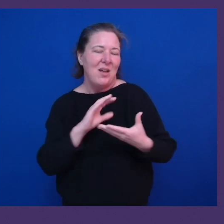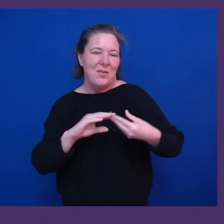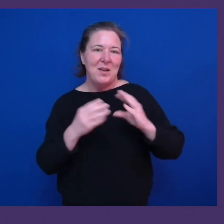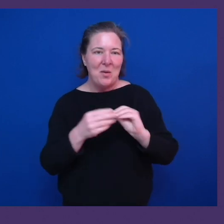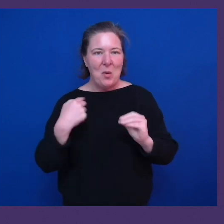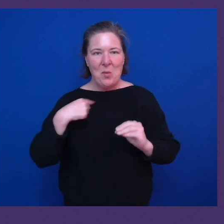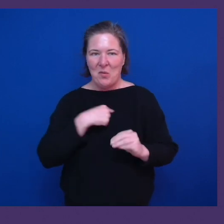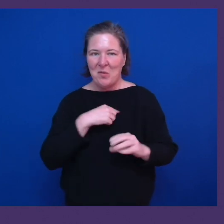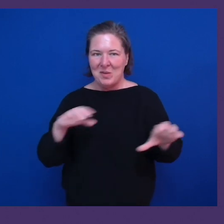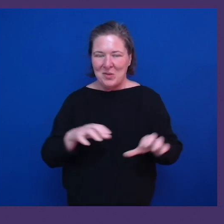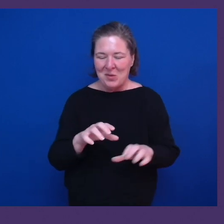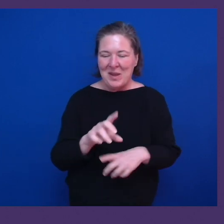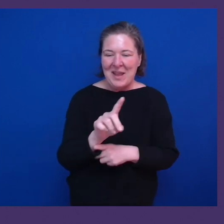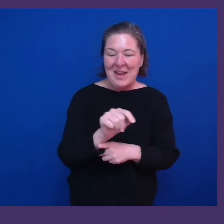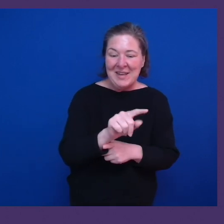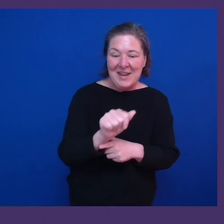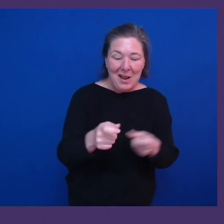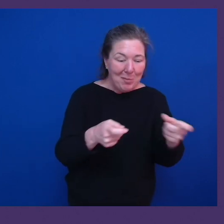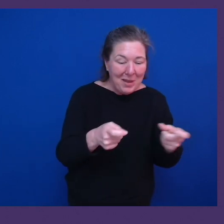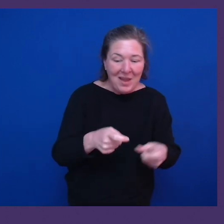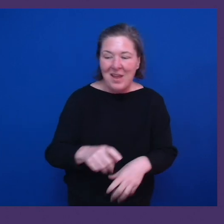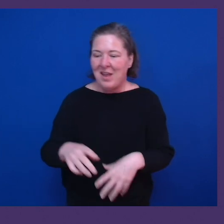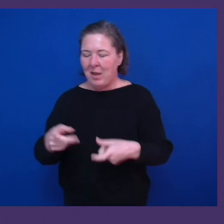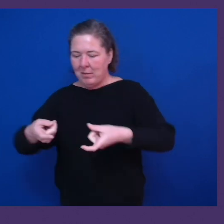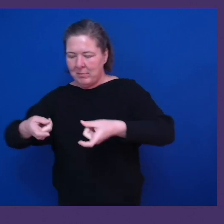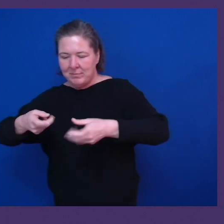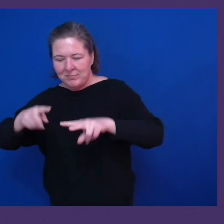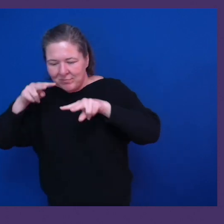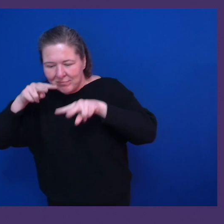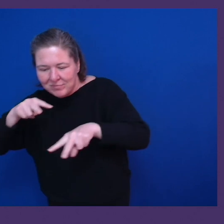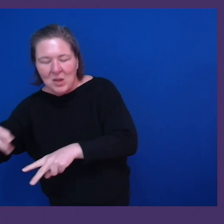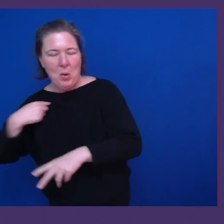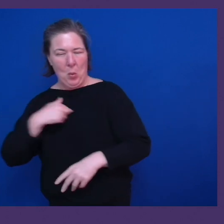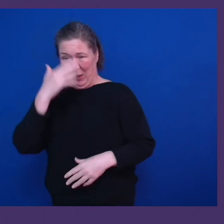And so, it's really like, oh, we know how to do this. You know, this is our story.